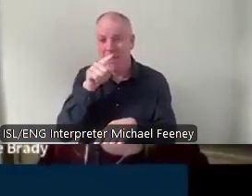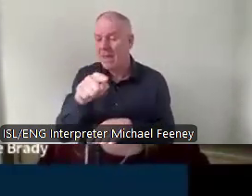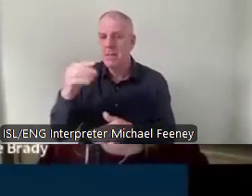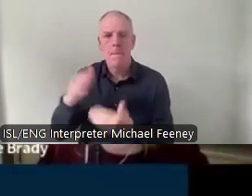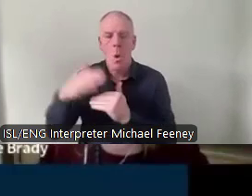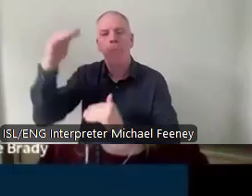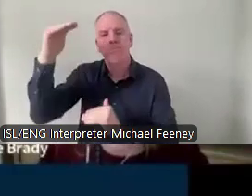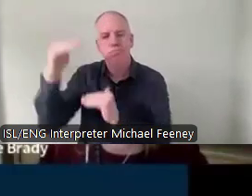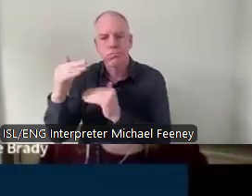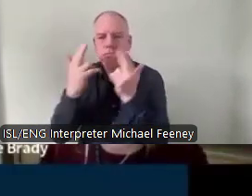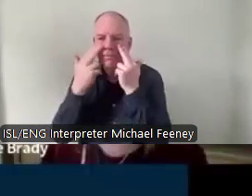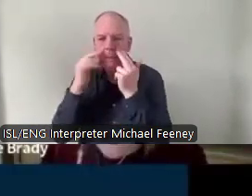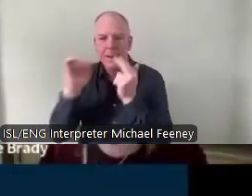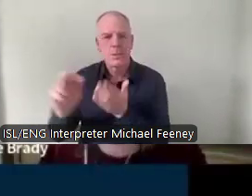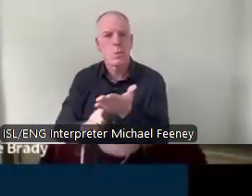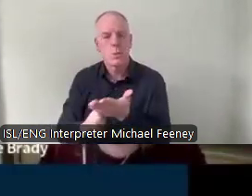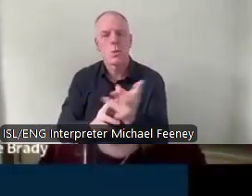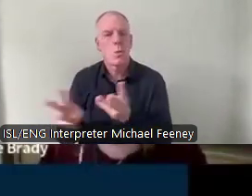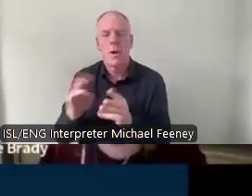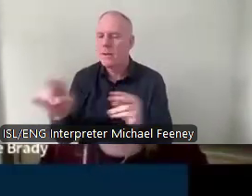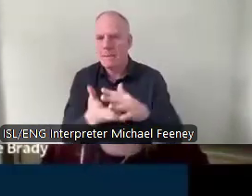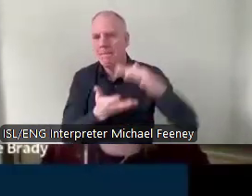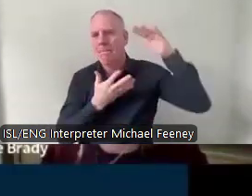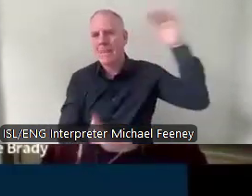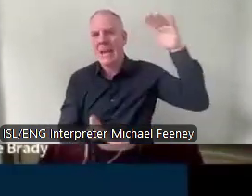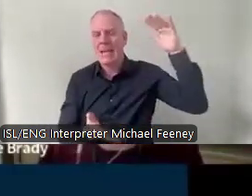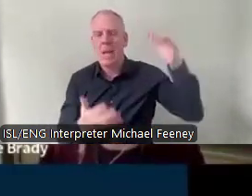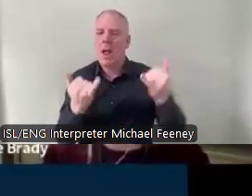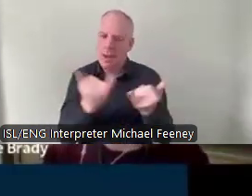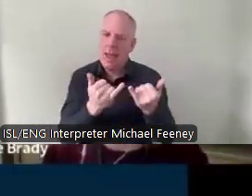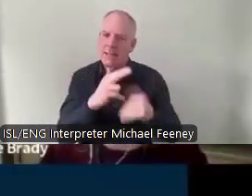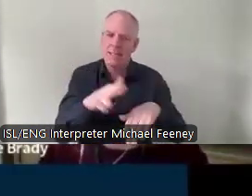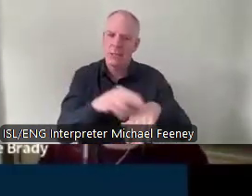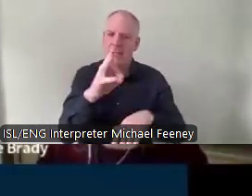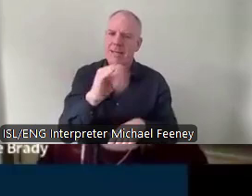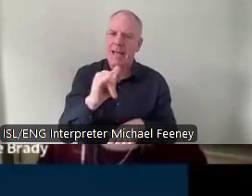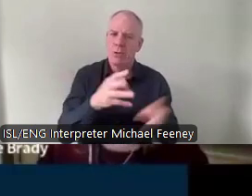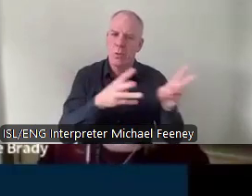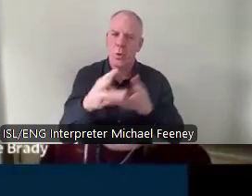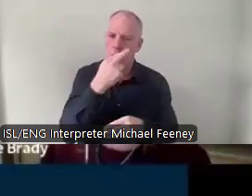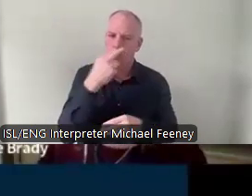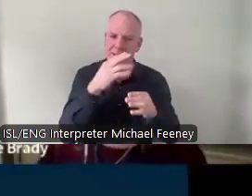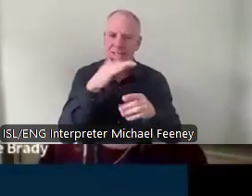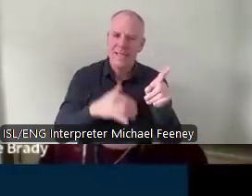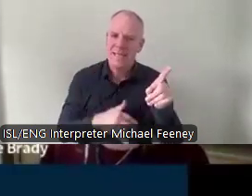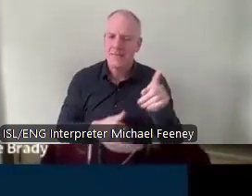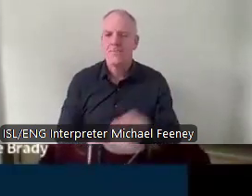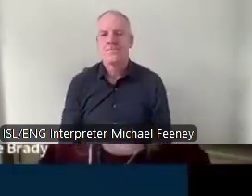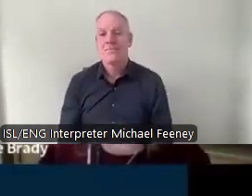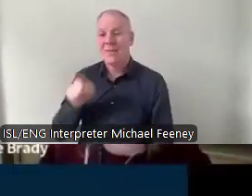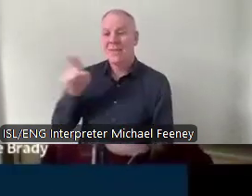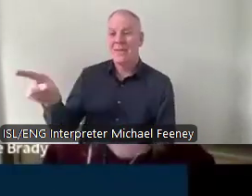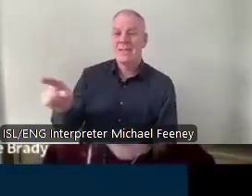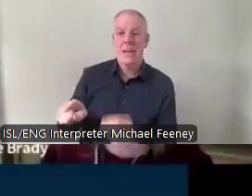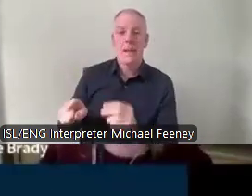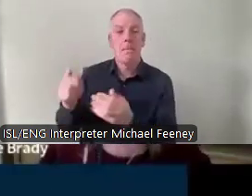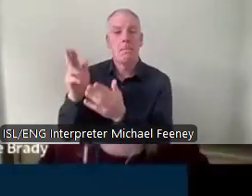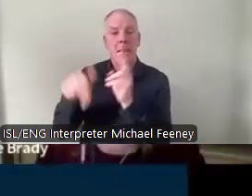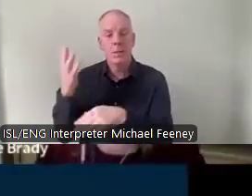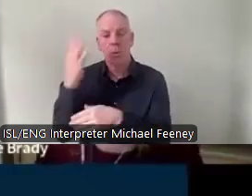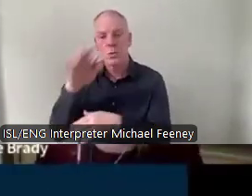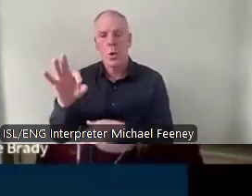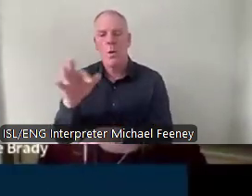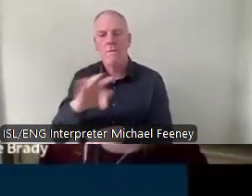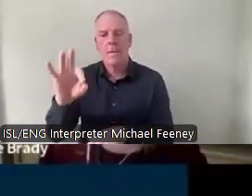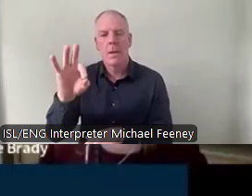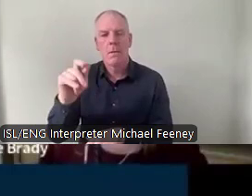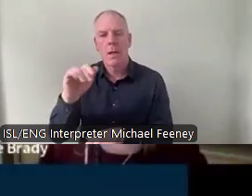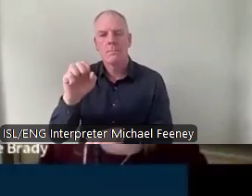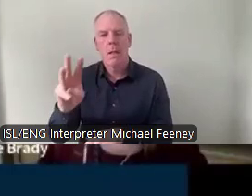Mazzolino's usual output, he usually worked on this kind of small scale. This canvas depicts a story from the Gospel of Matthew in which a Roman tax collector demands